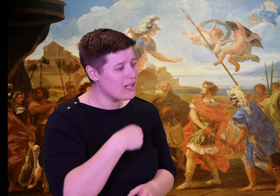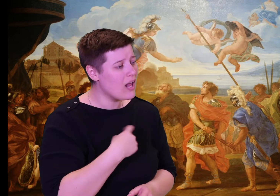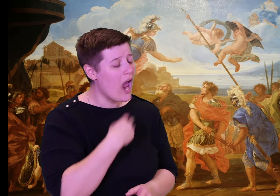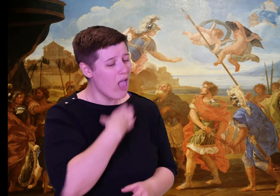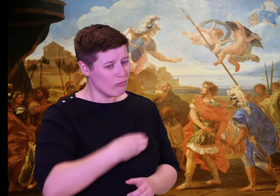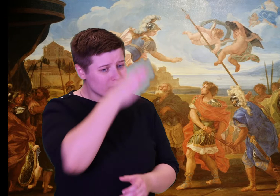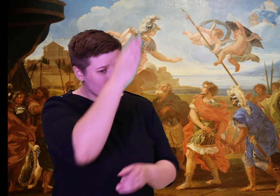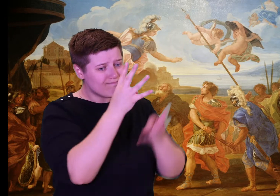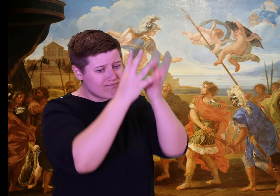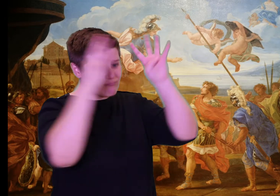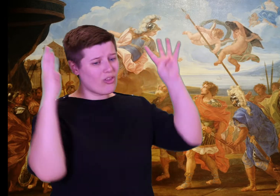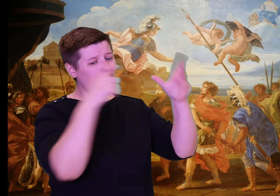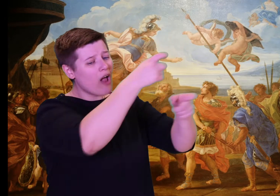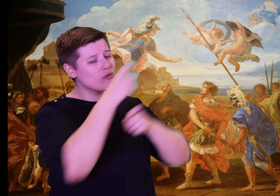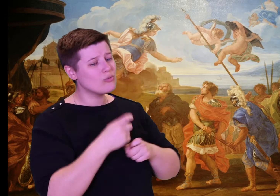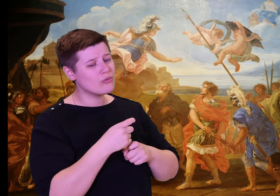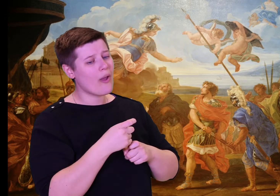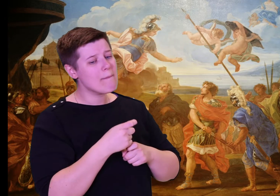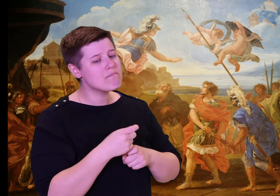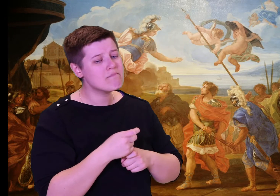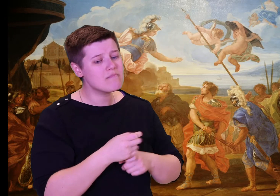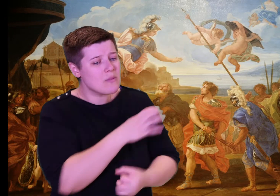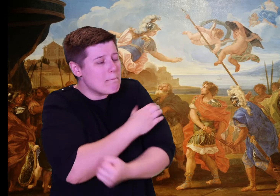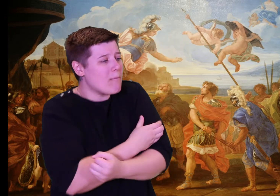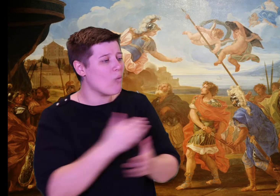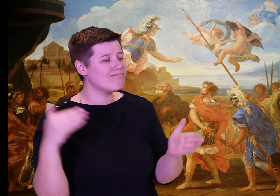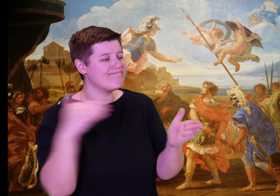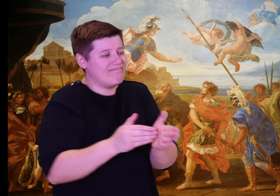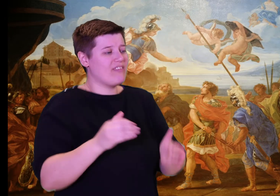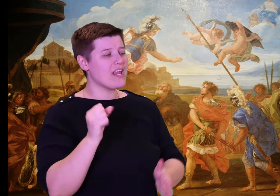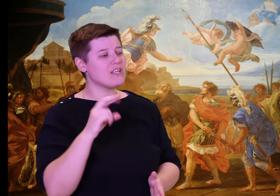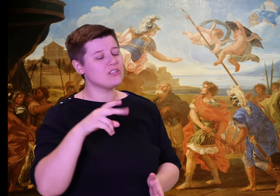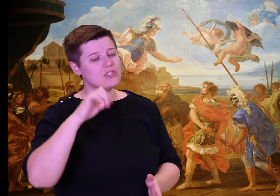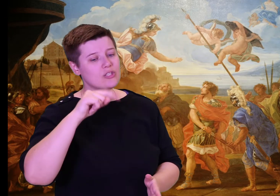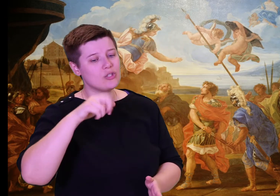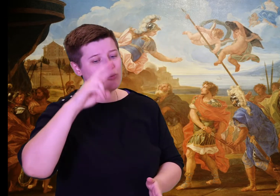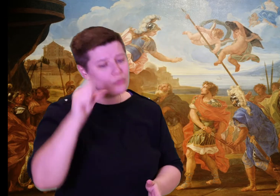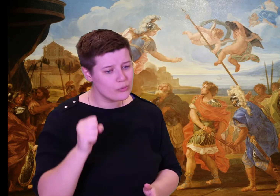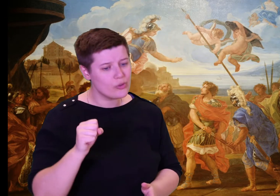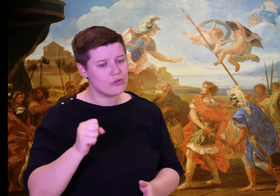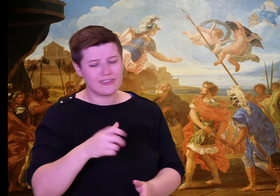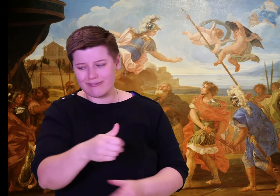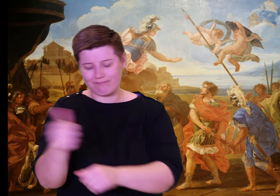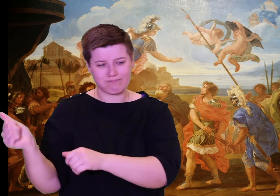To Poseidon we offered many bulls, since we had crossed safely across the wide waters.